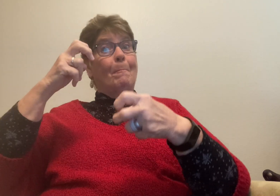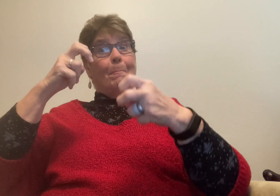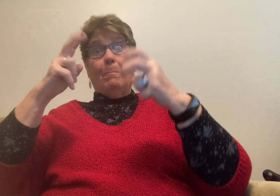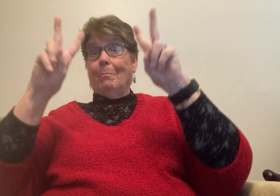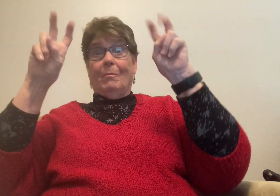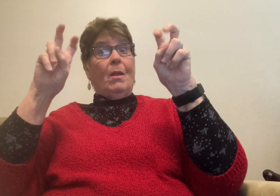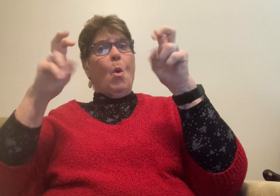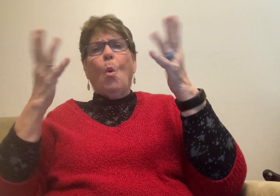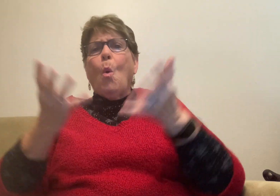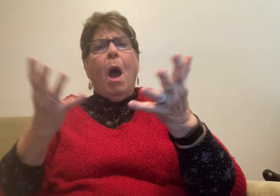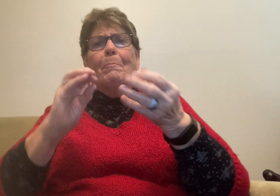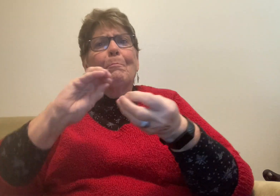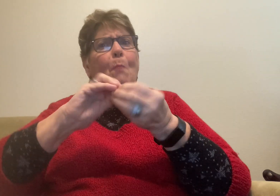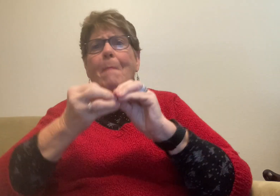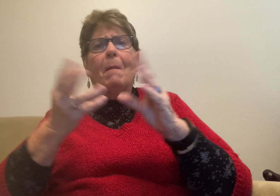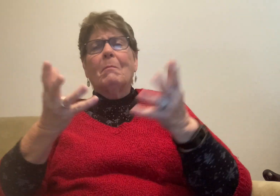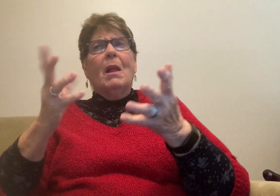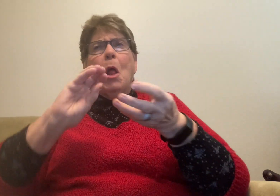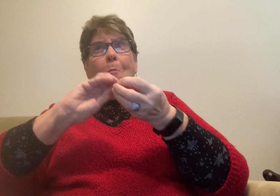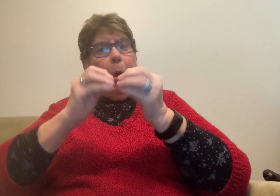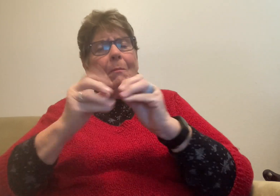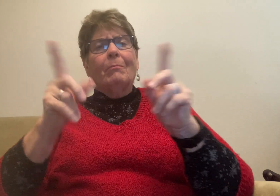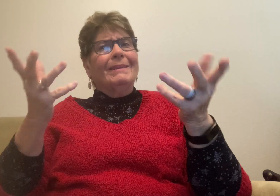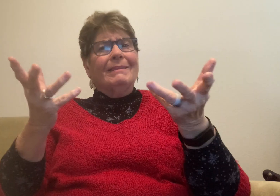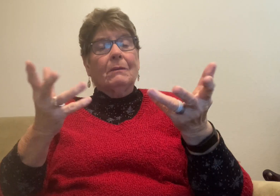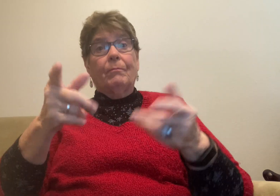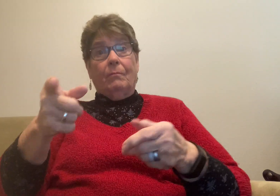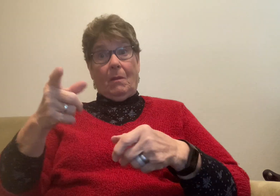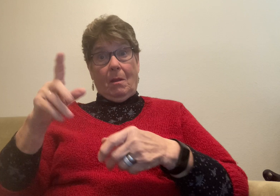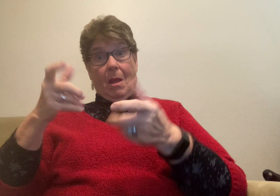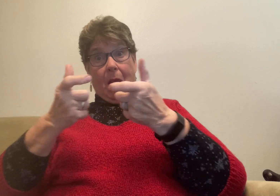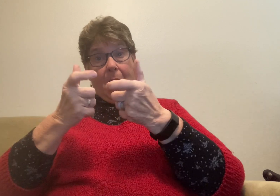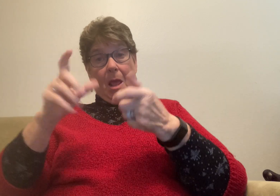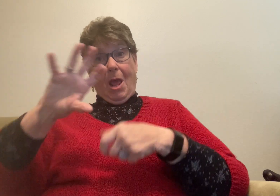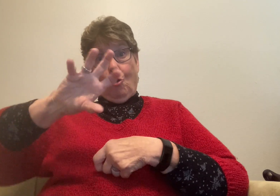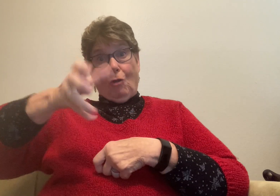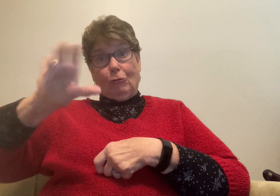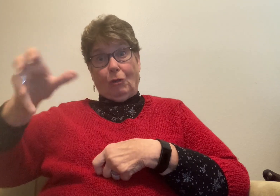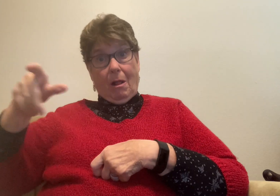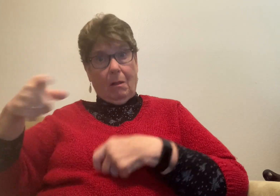It could be a problem as each region has elections